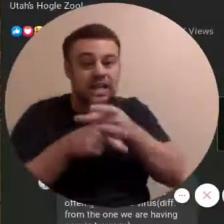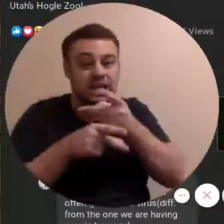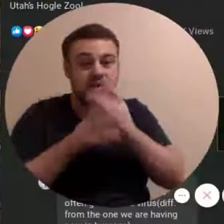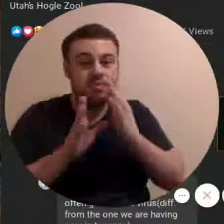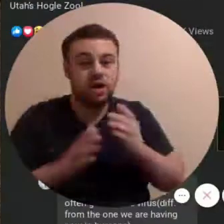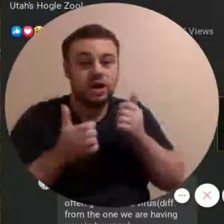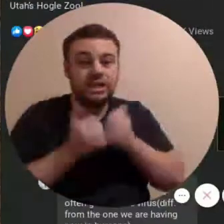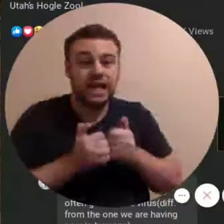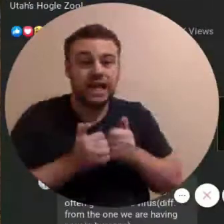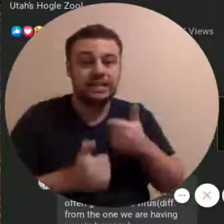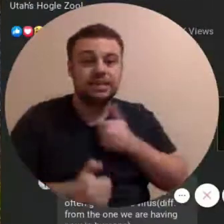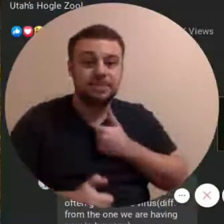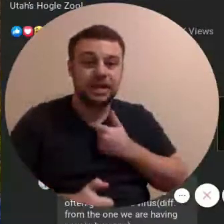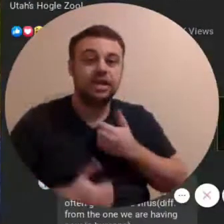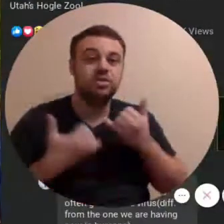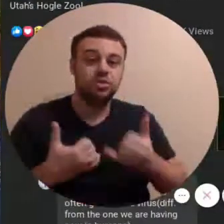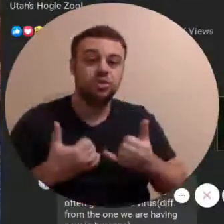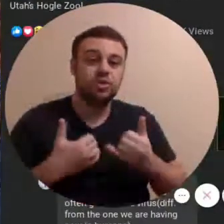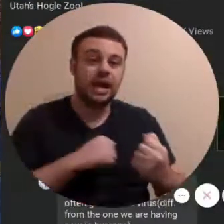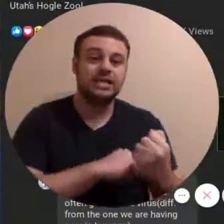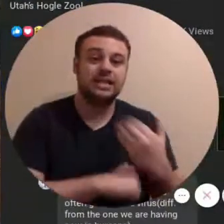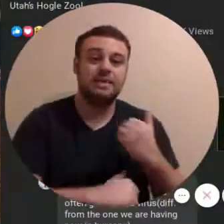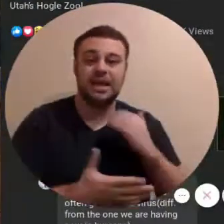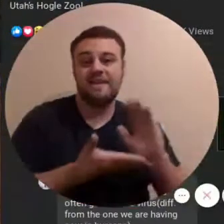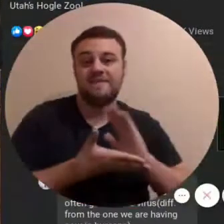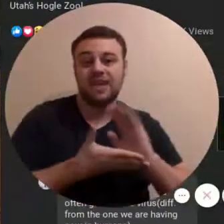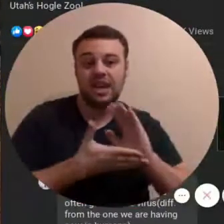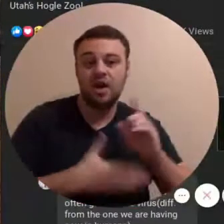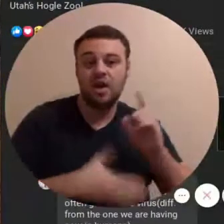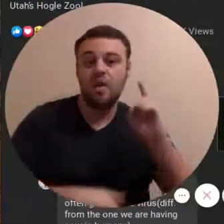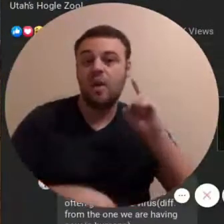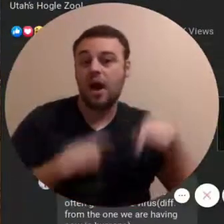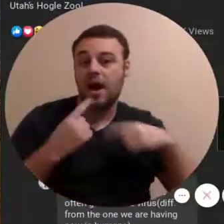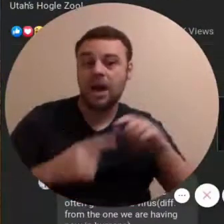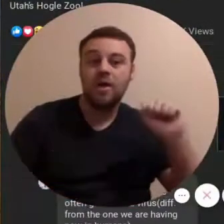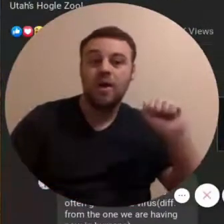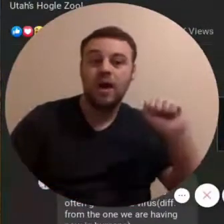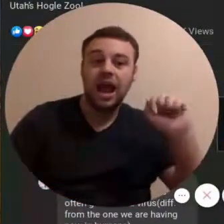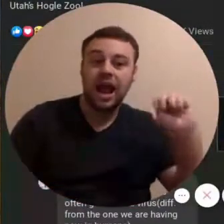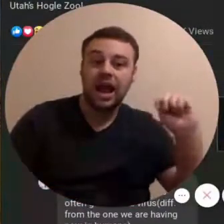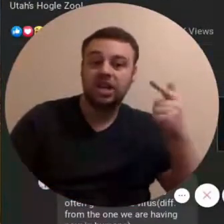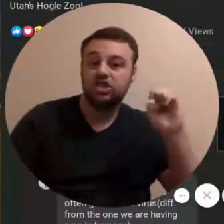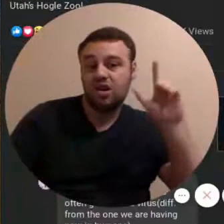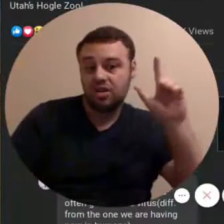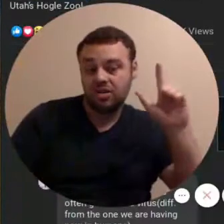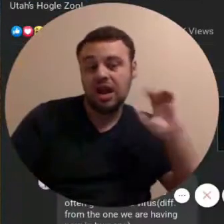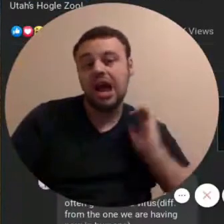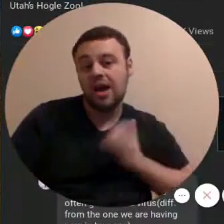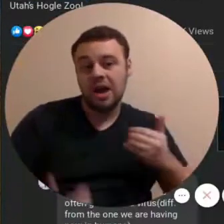and she's doing really. really well. Brad: Fantastic! Gwen:...Haven Sanctuary in the great state of Washington.